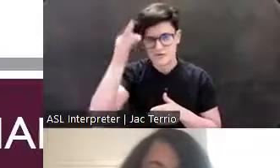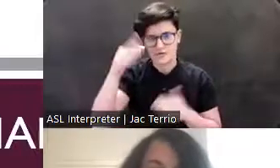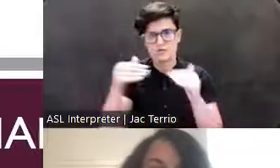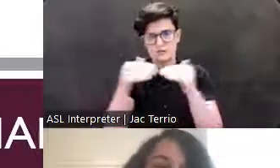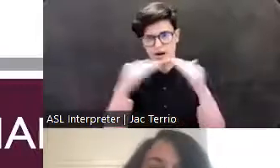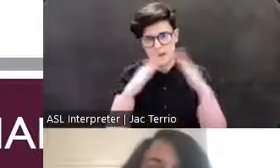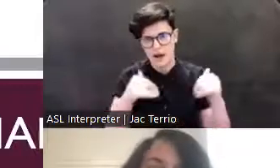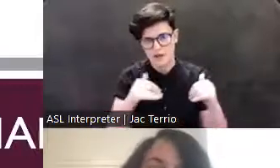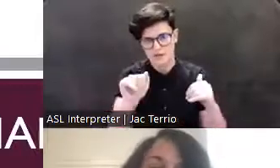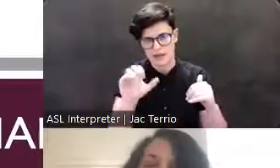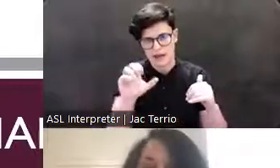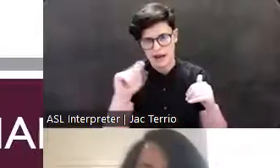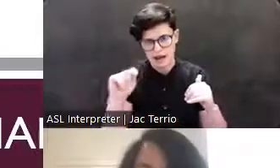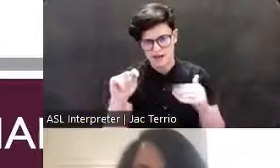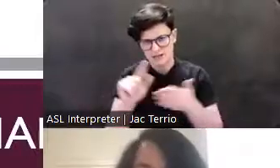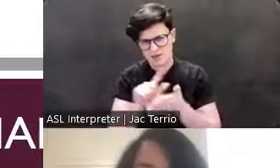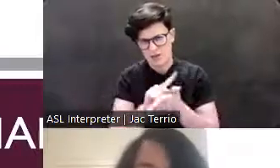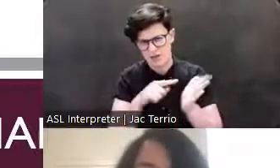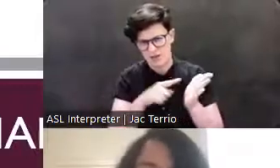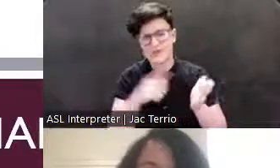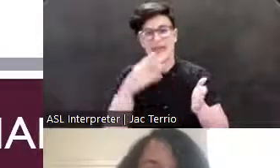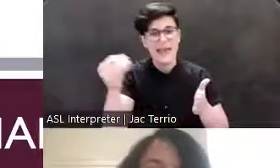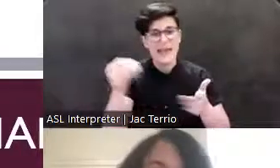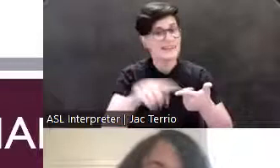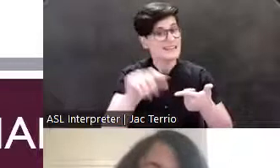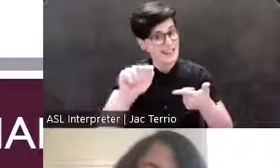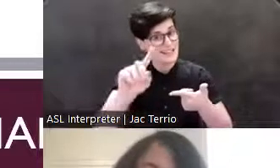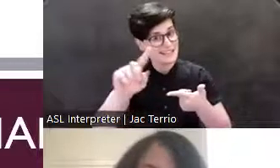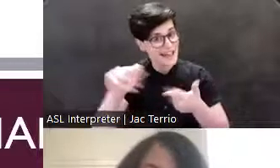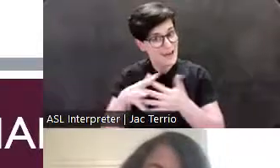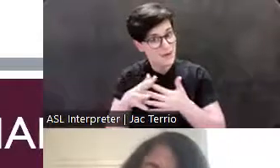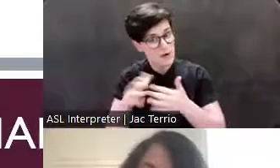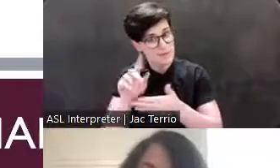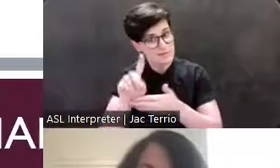We will also talk about the Americans with disabilities act and section 504 of the rehabilitation